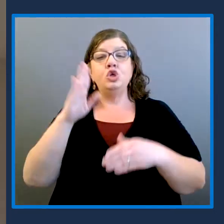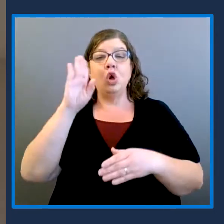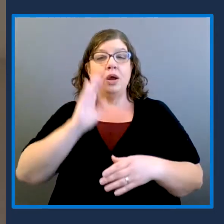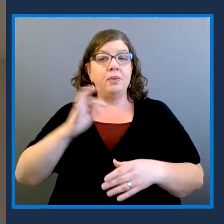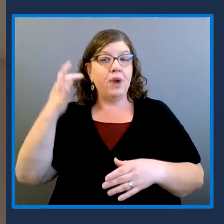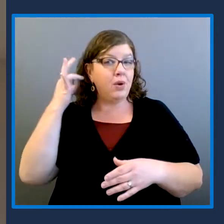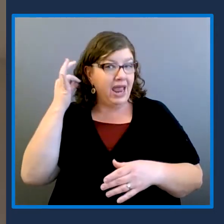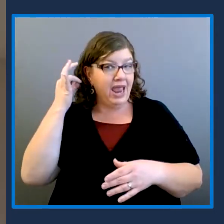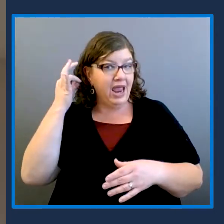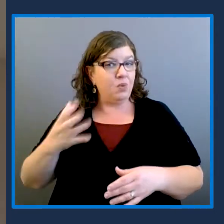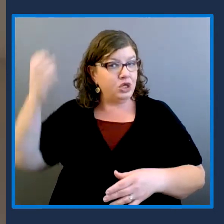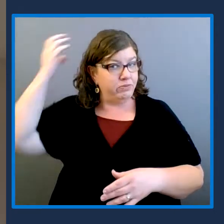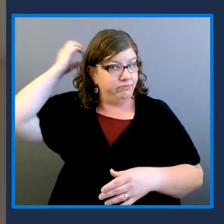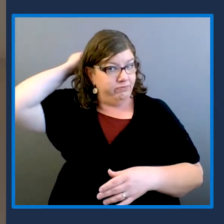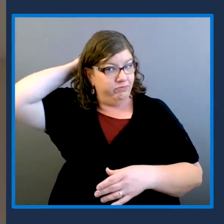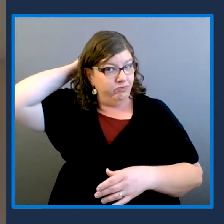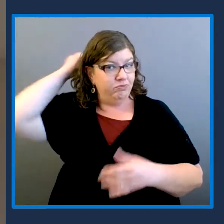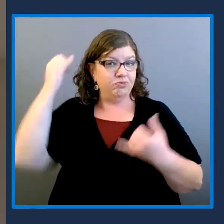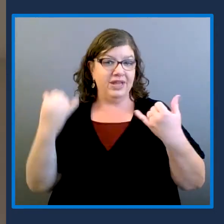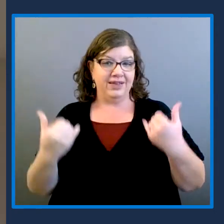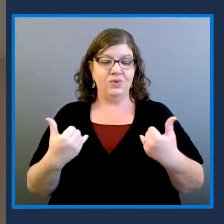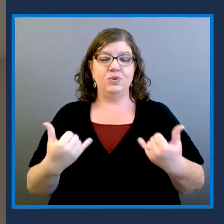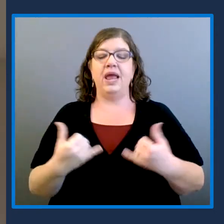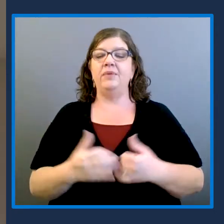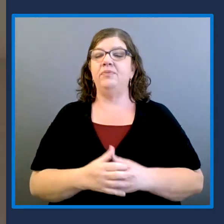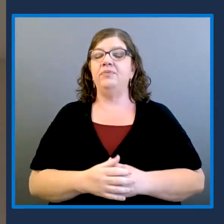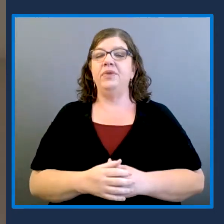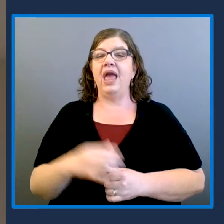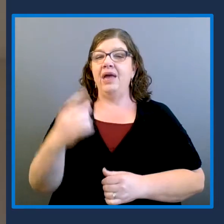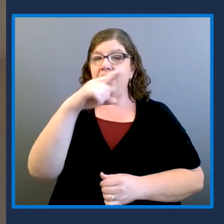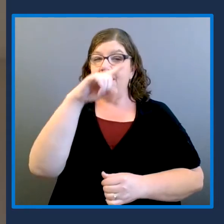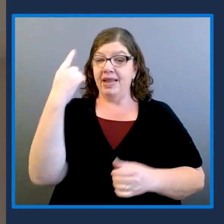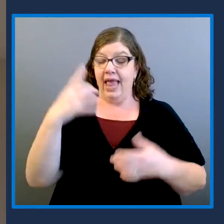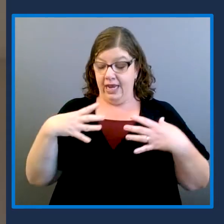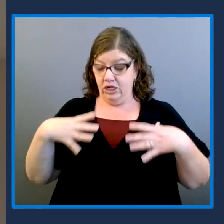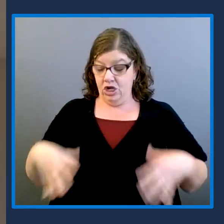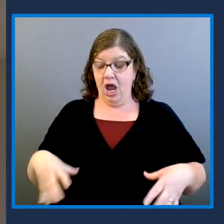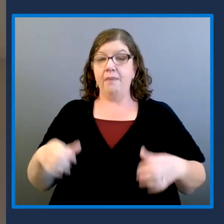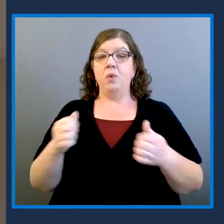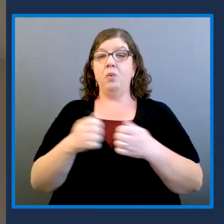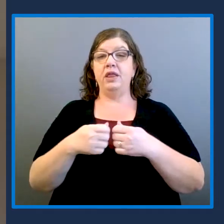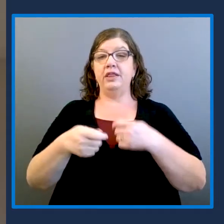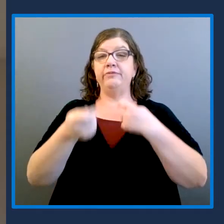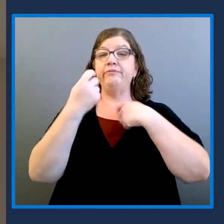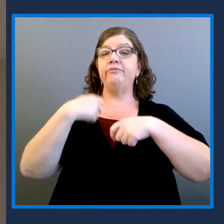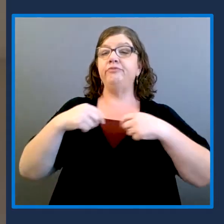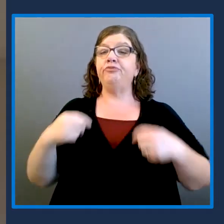with dark brown hair which i'm wearing in a ponytail today i'm wearing a black top with a